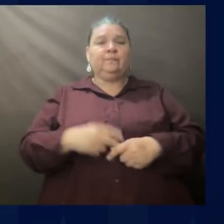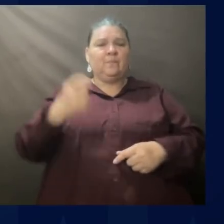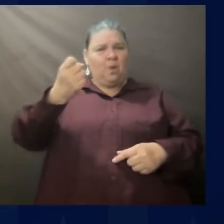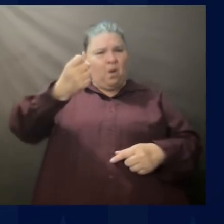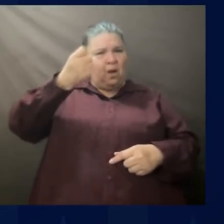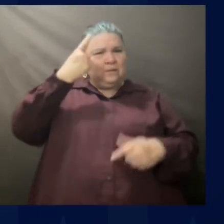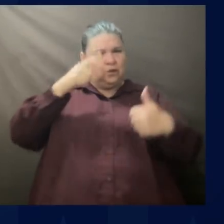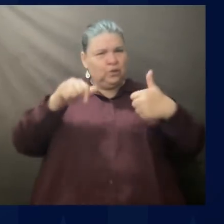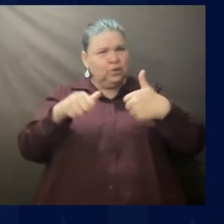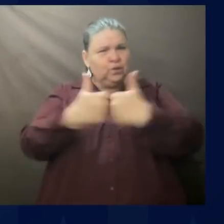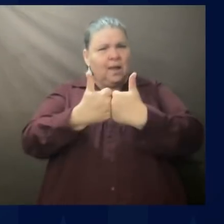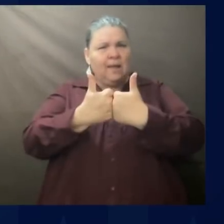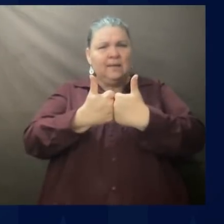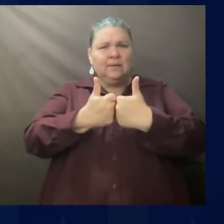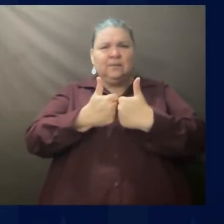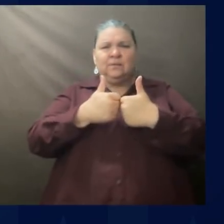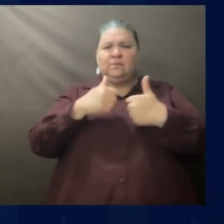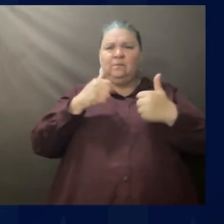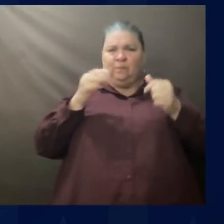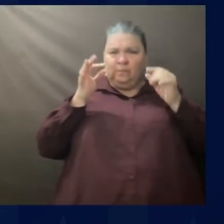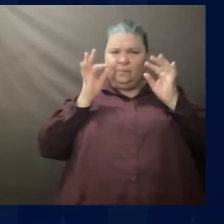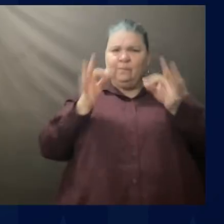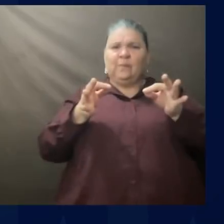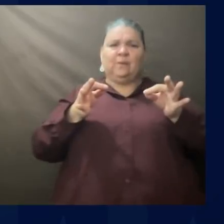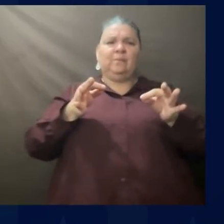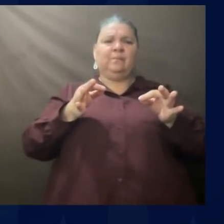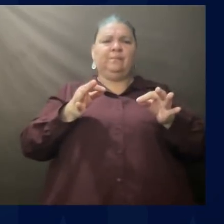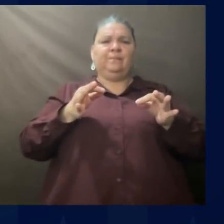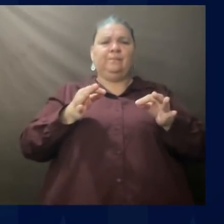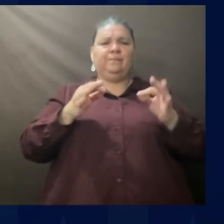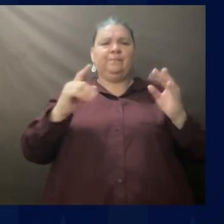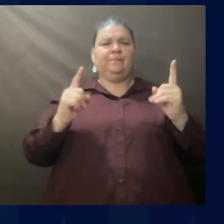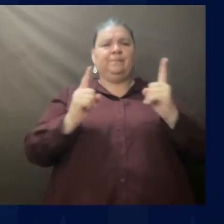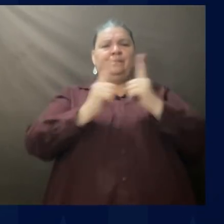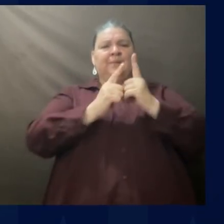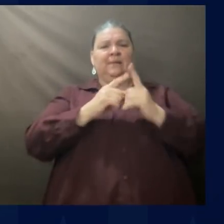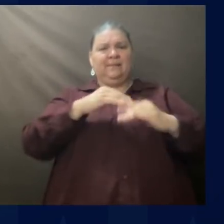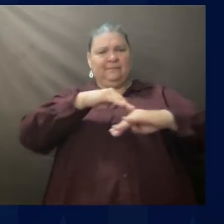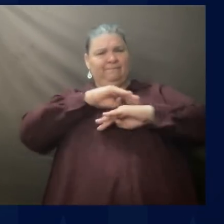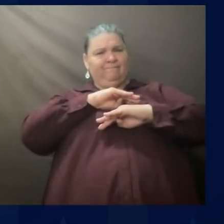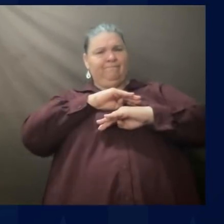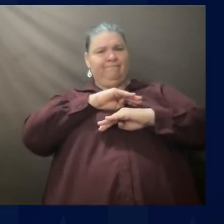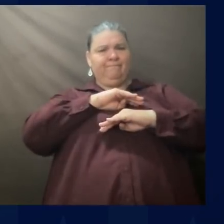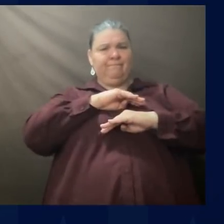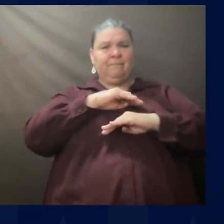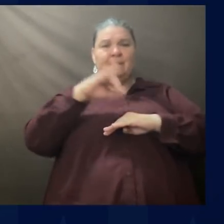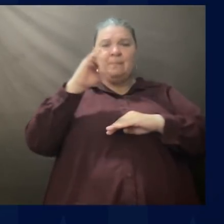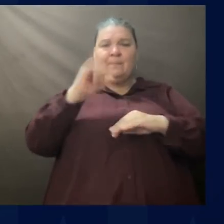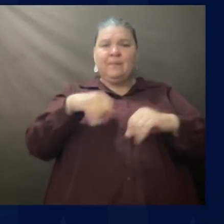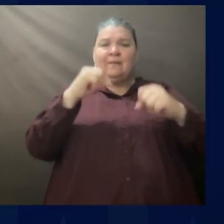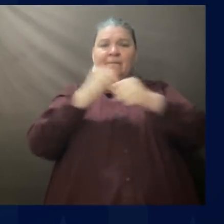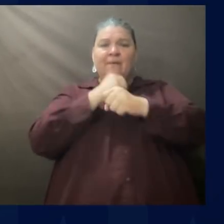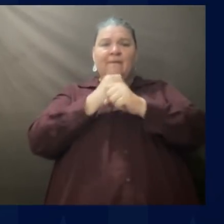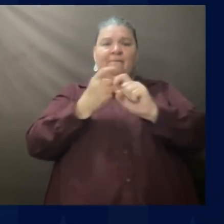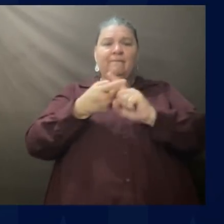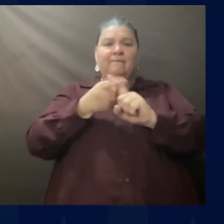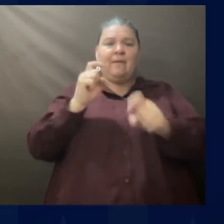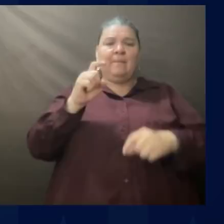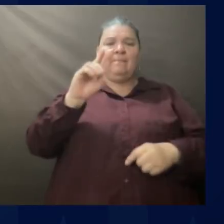As the President says, “In the battle between democracy and autocracies, democracies are rising to the moment.”